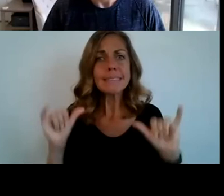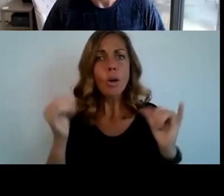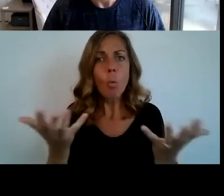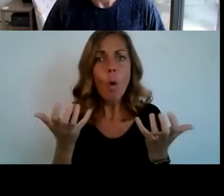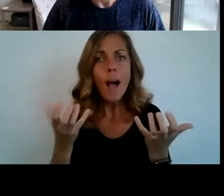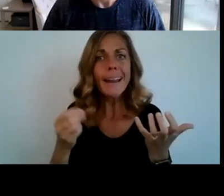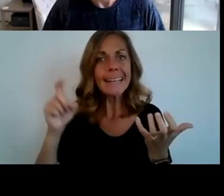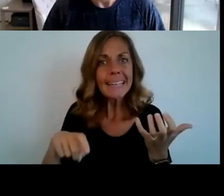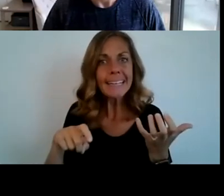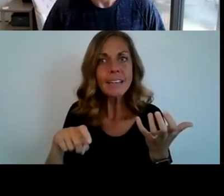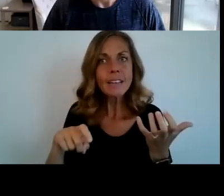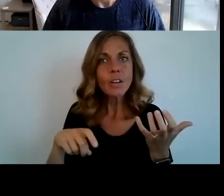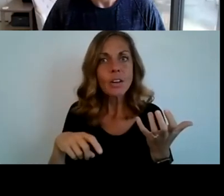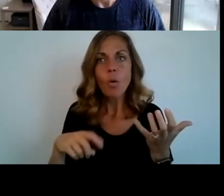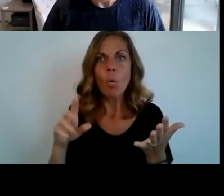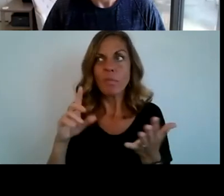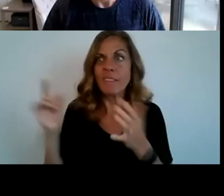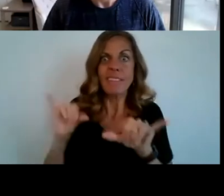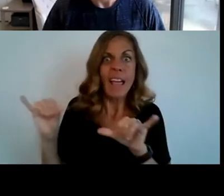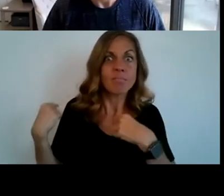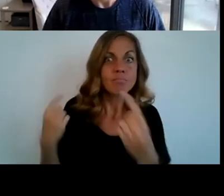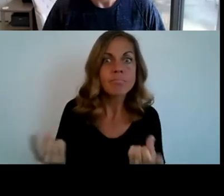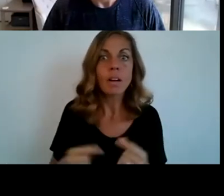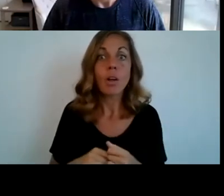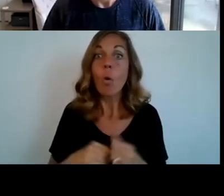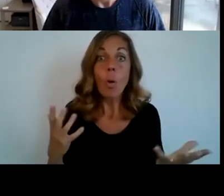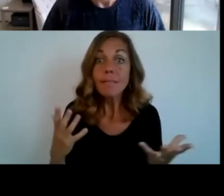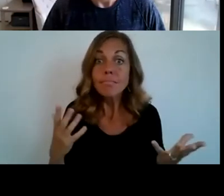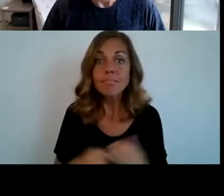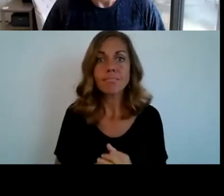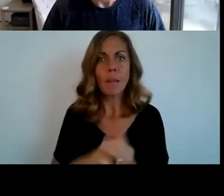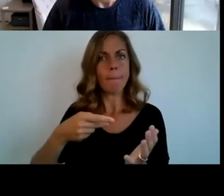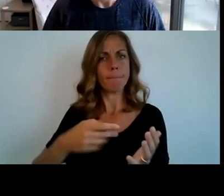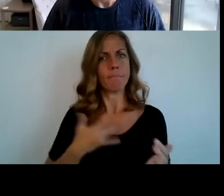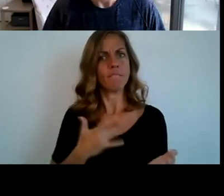of purpose in their work. Whether you're in tech or outside. We all want fulfilling relationships